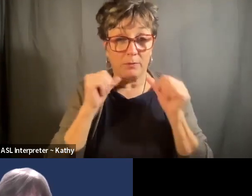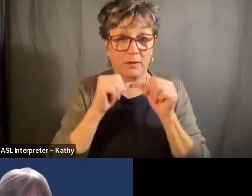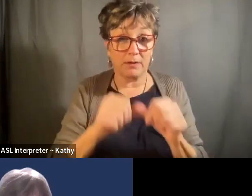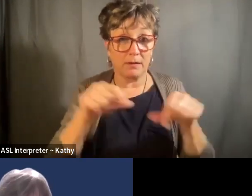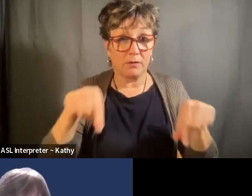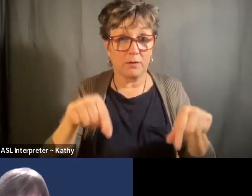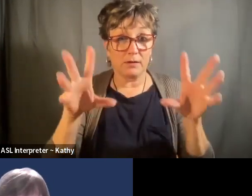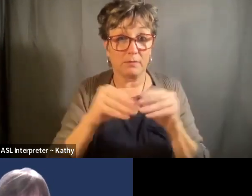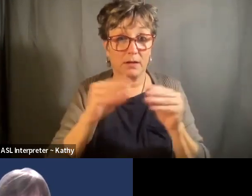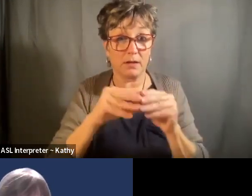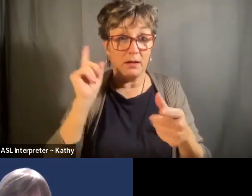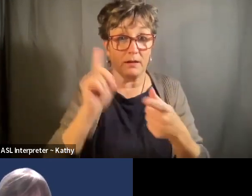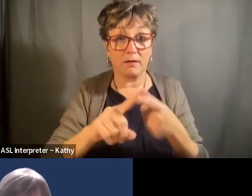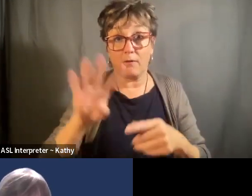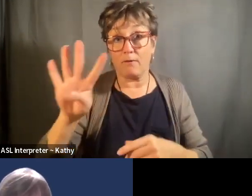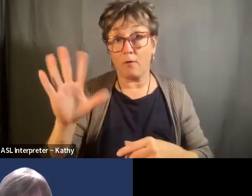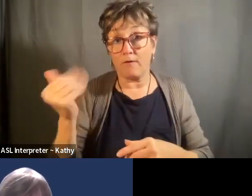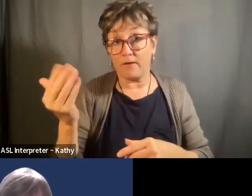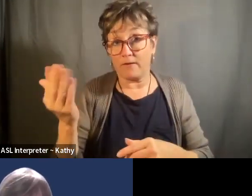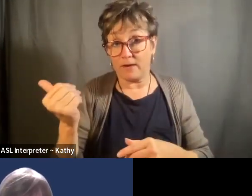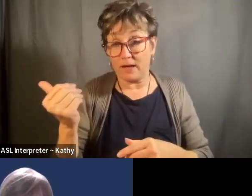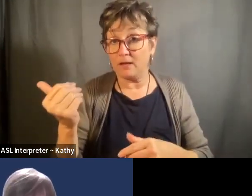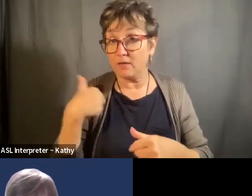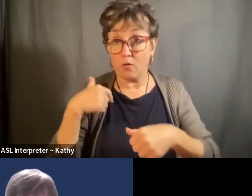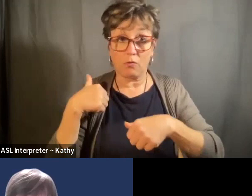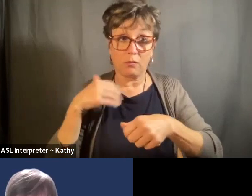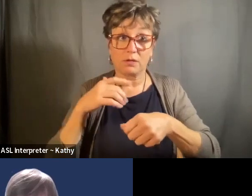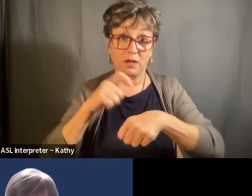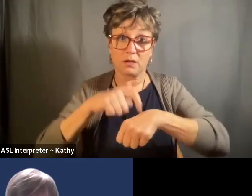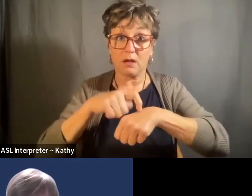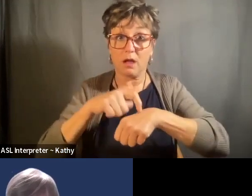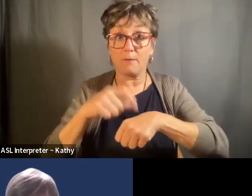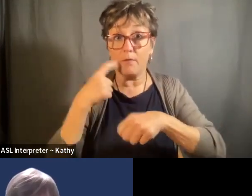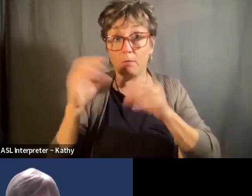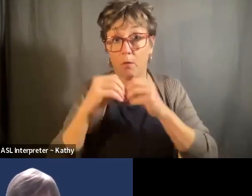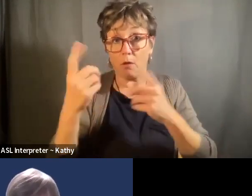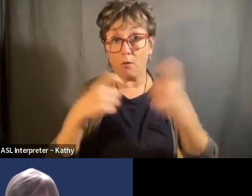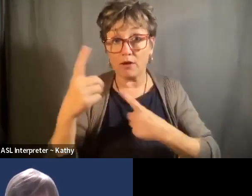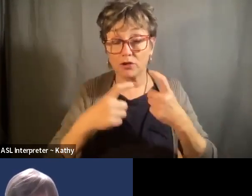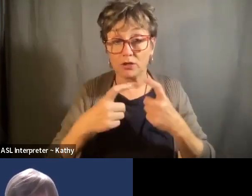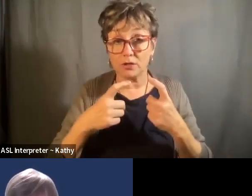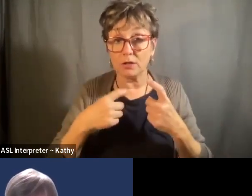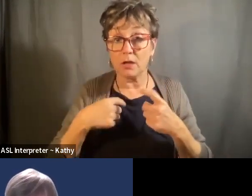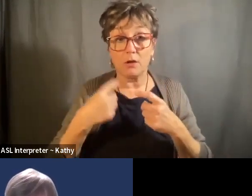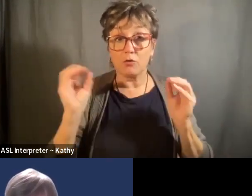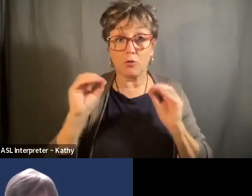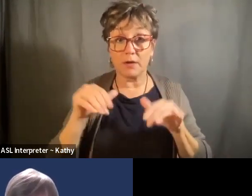have time for a couple more questions if there are any. I don't see any in the Q&A or the chat,